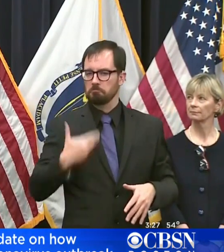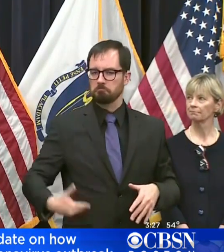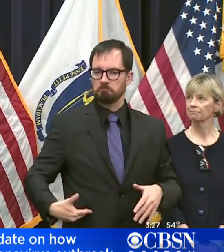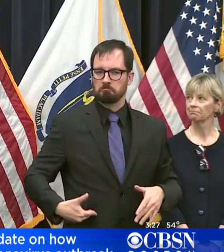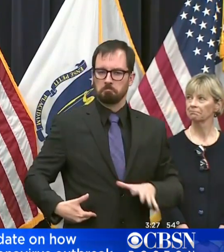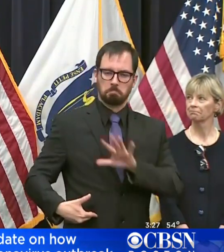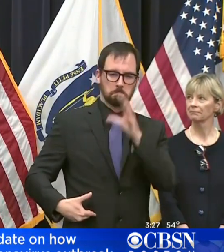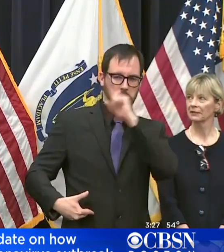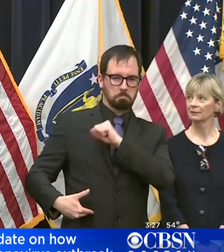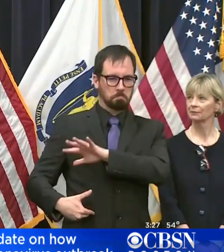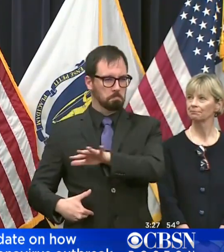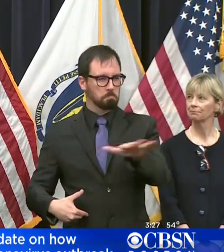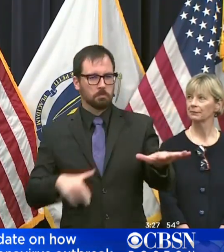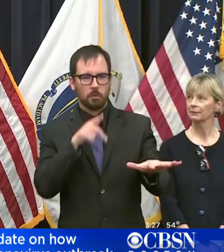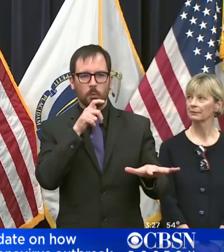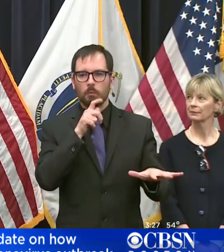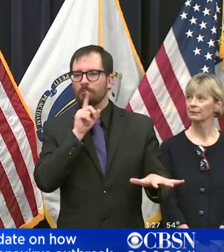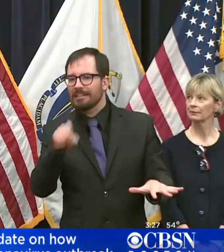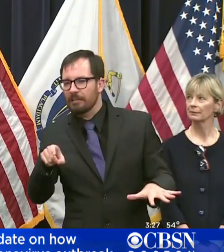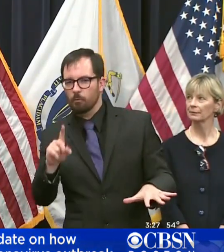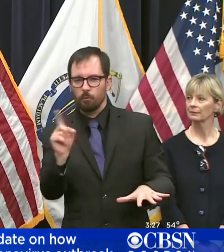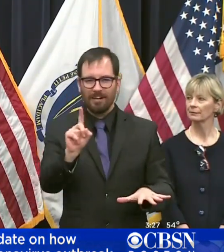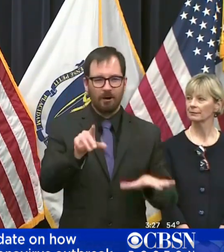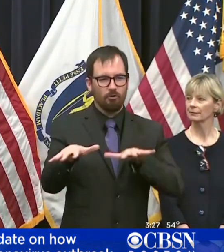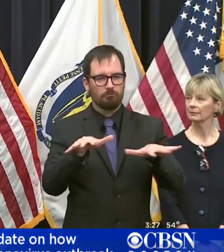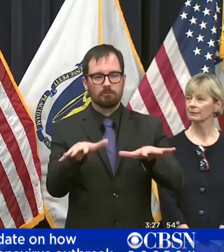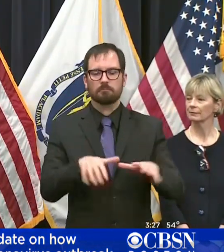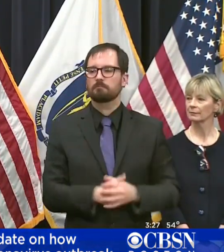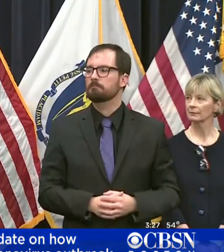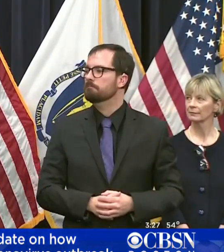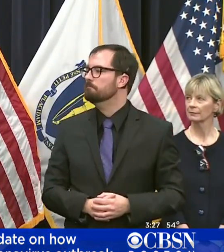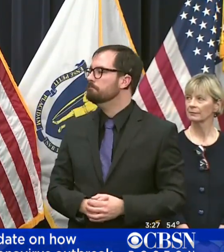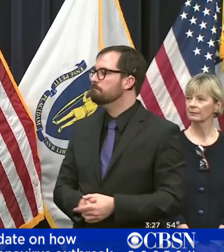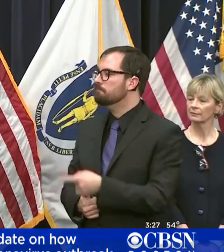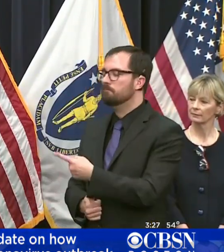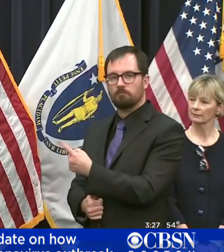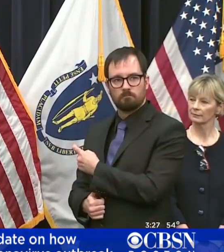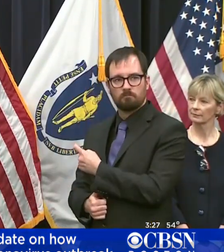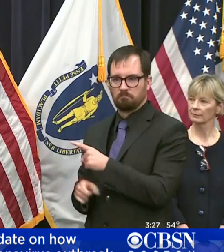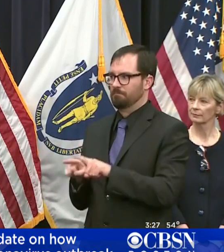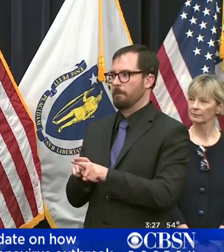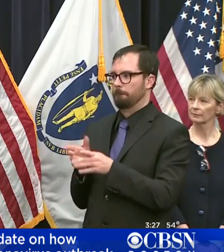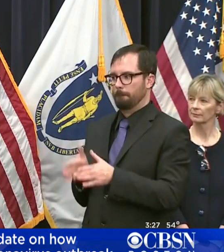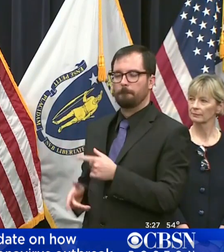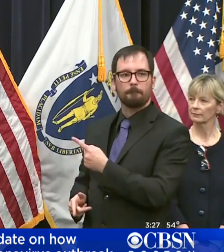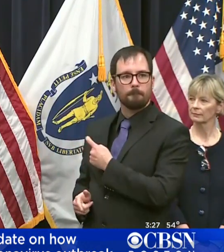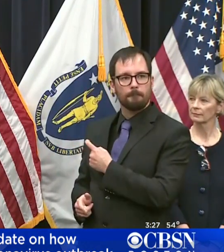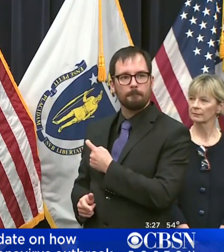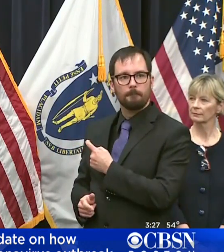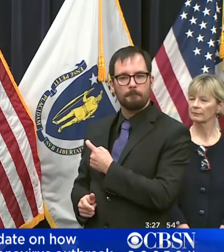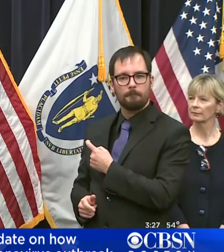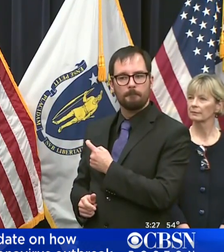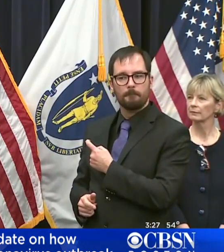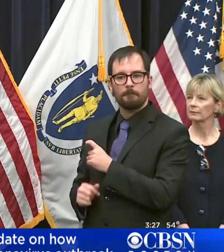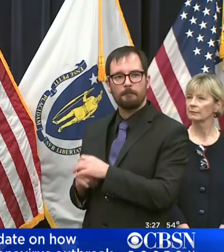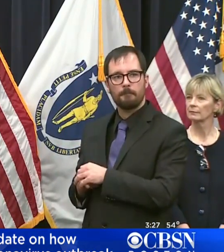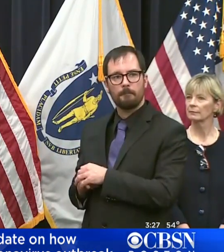THOSE ORGANIZATIONS FOR THE MOST PART HAVE A PRETTY GOOD SENSE OF